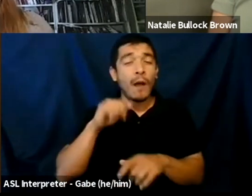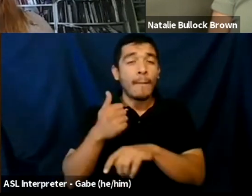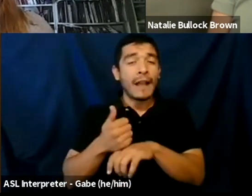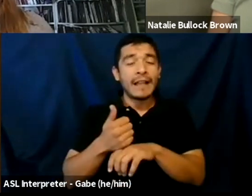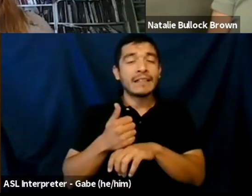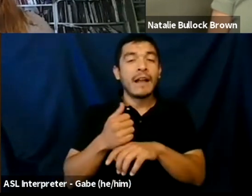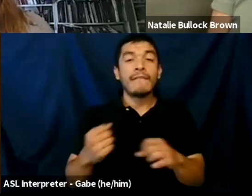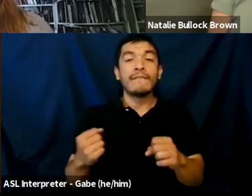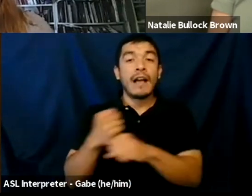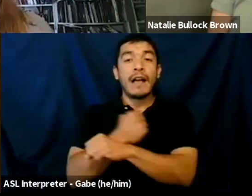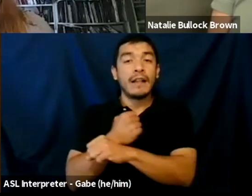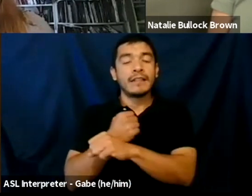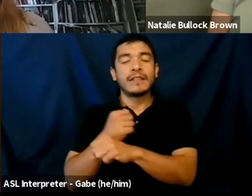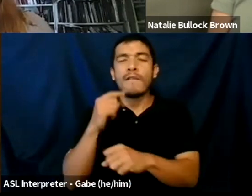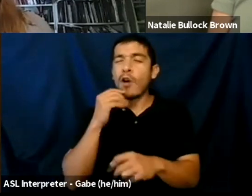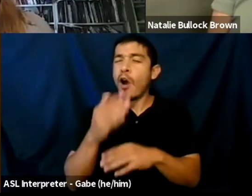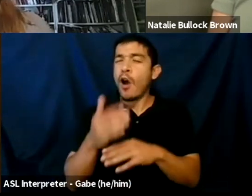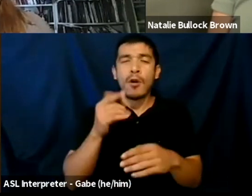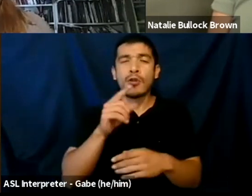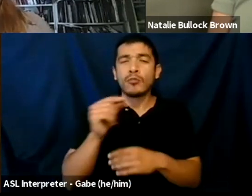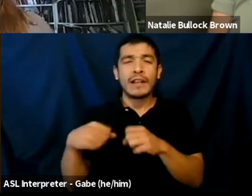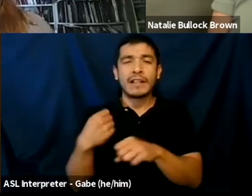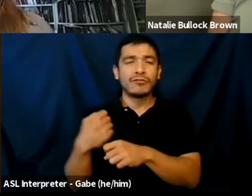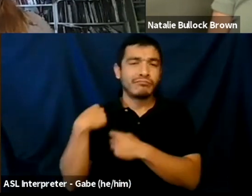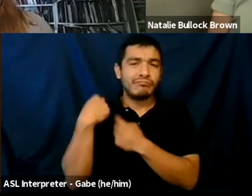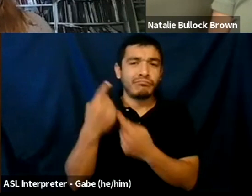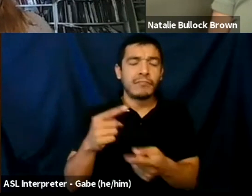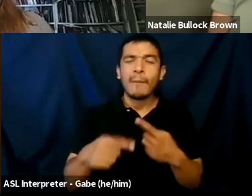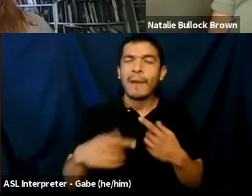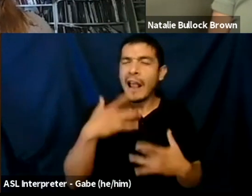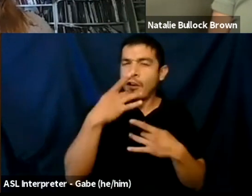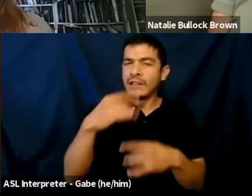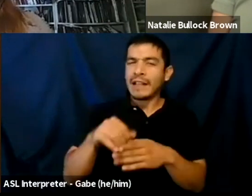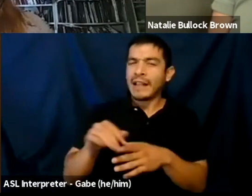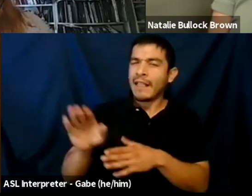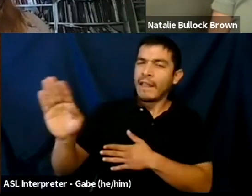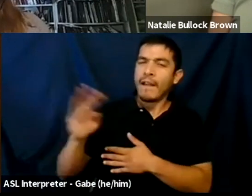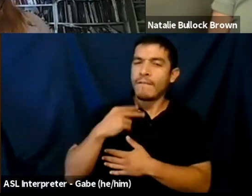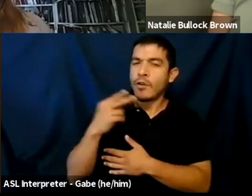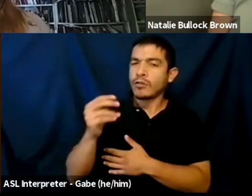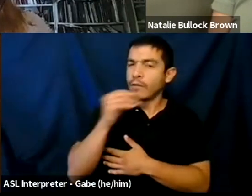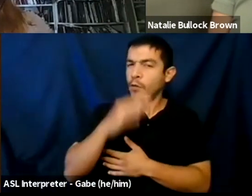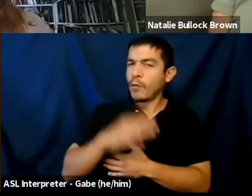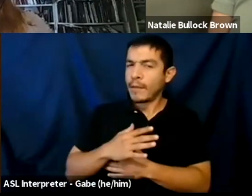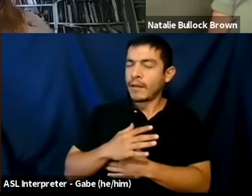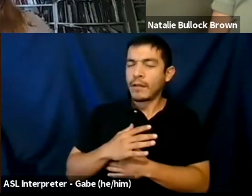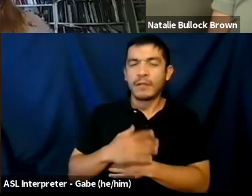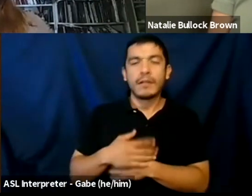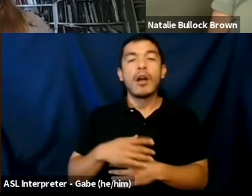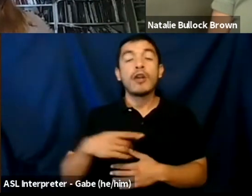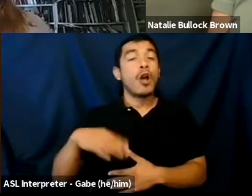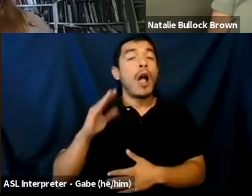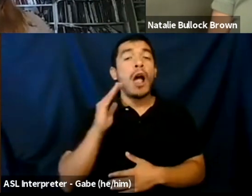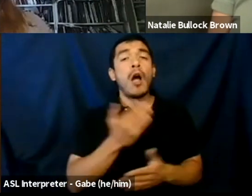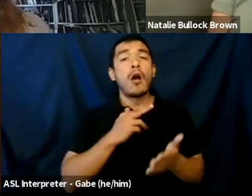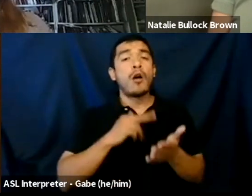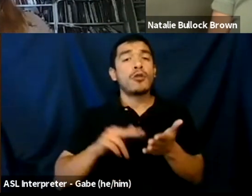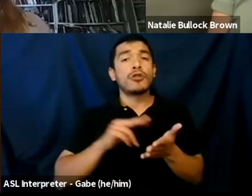but we were interested in the voices of the women. And so, our research was done with 26 participants.